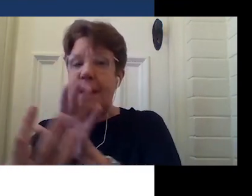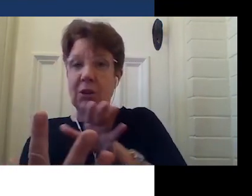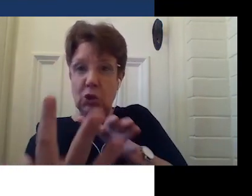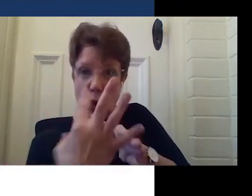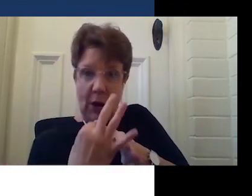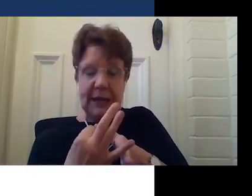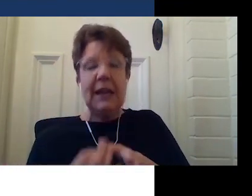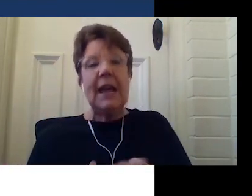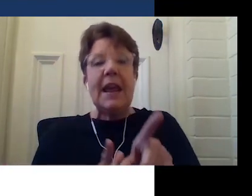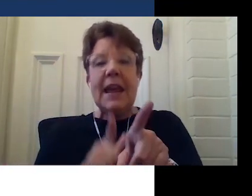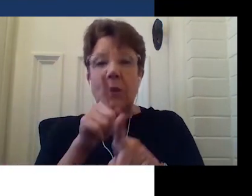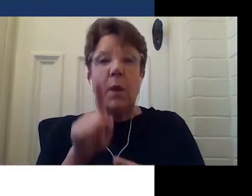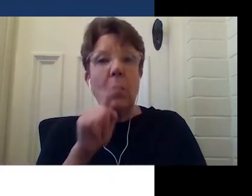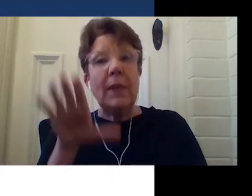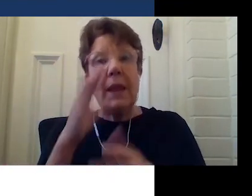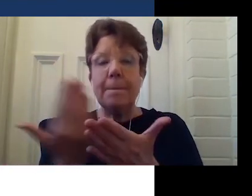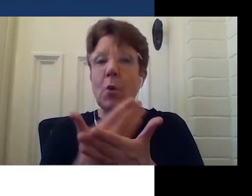week we'll hear about new inexperiences inside the digital